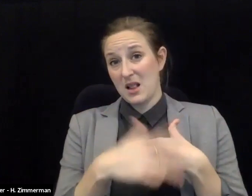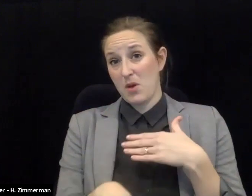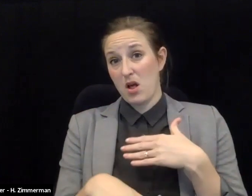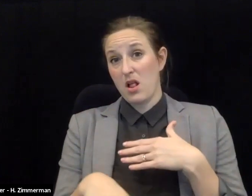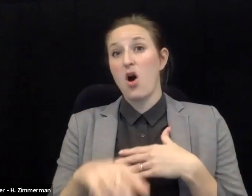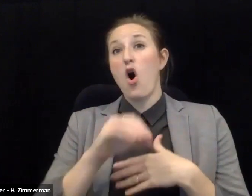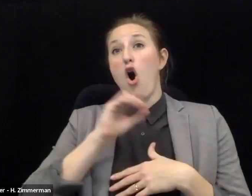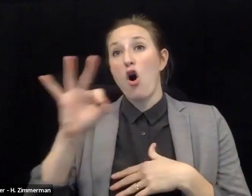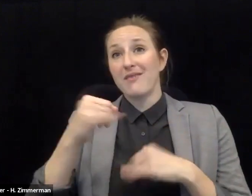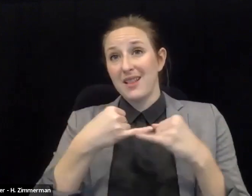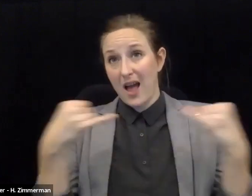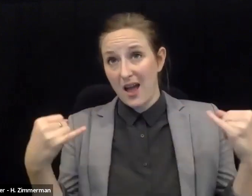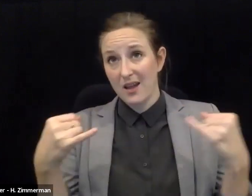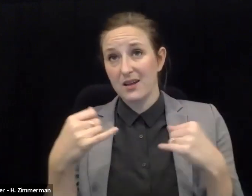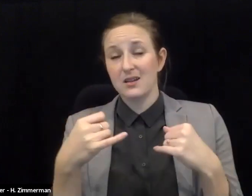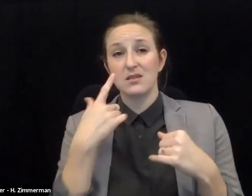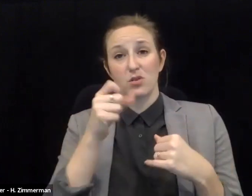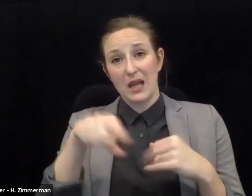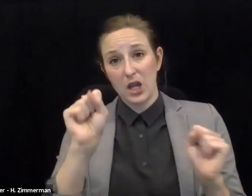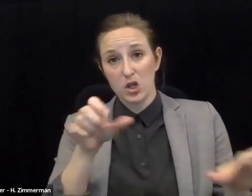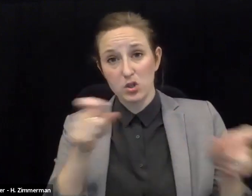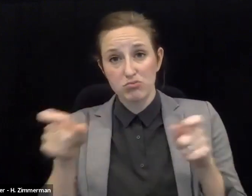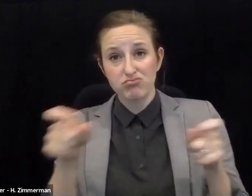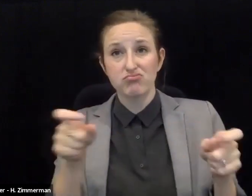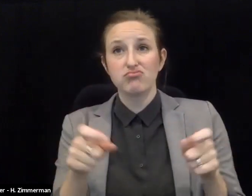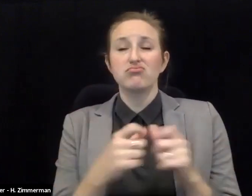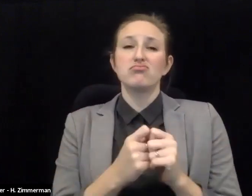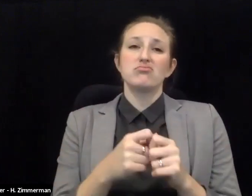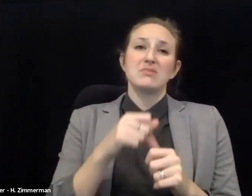were able to do it on their own time in a way that fit around the other obligations that they had